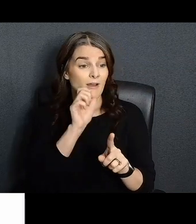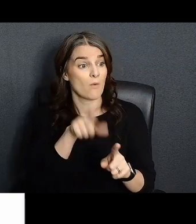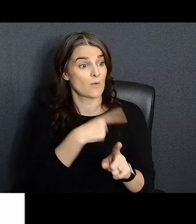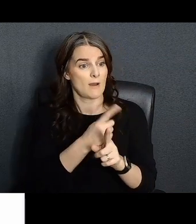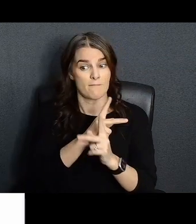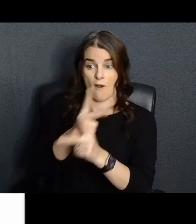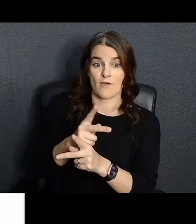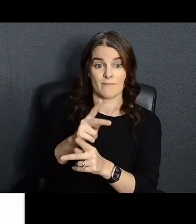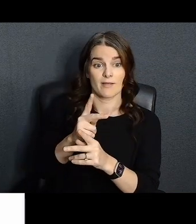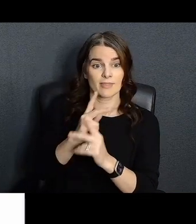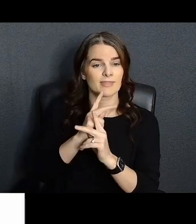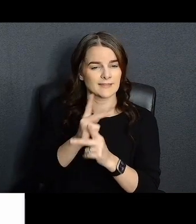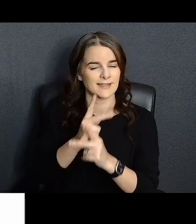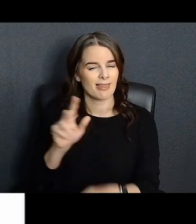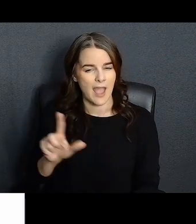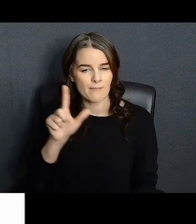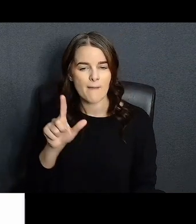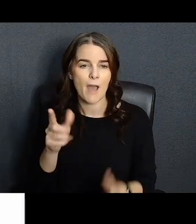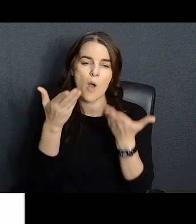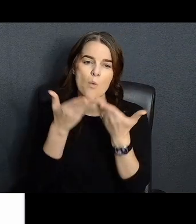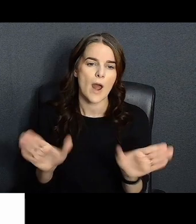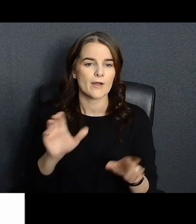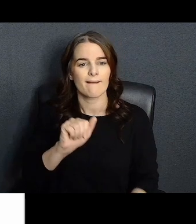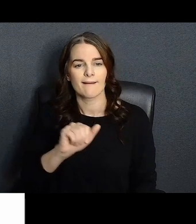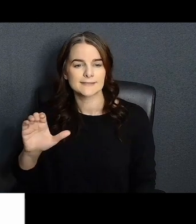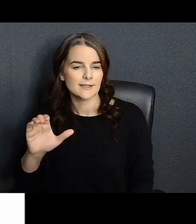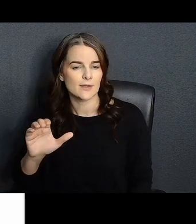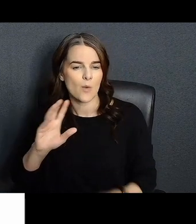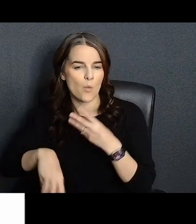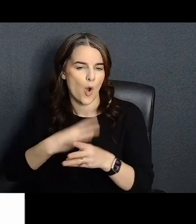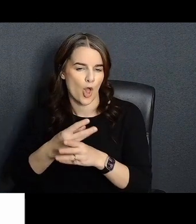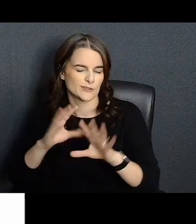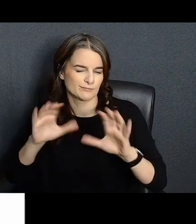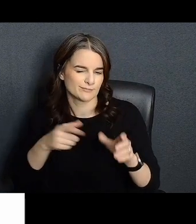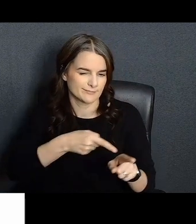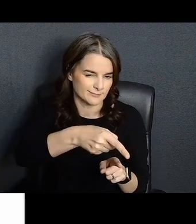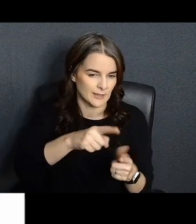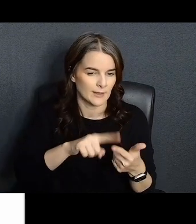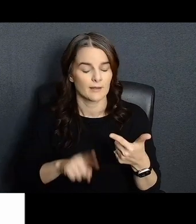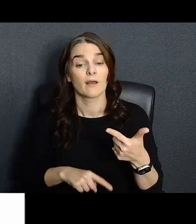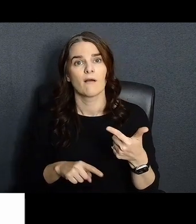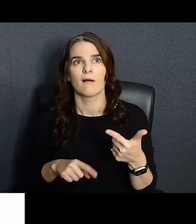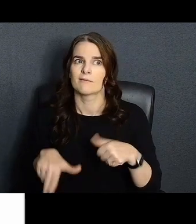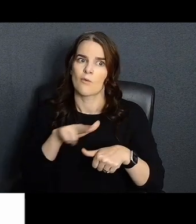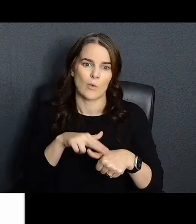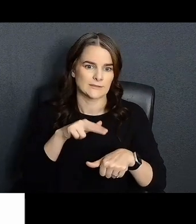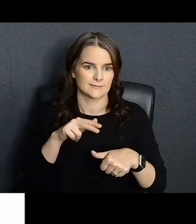but also in the wider AAC world. Of course, there are so many more out there,